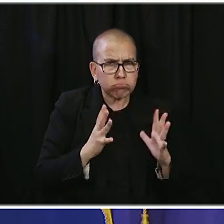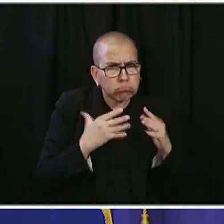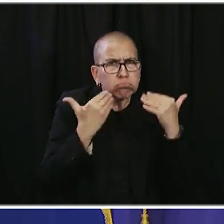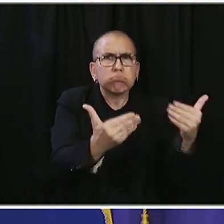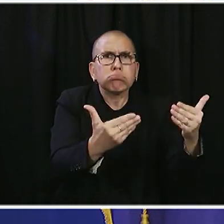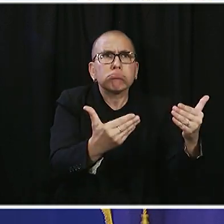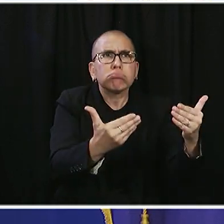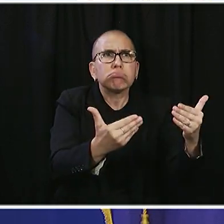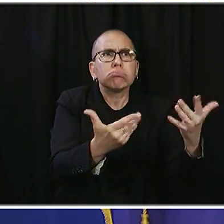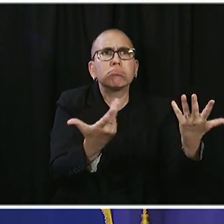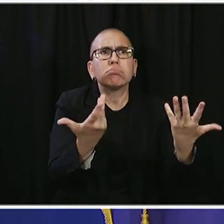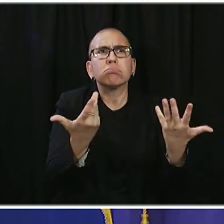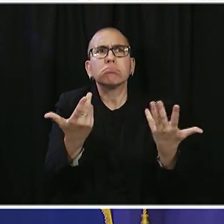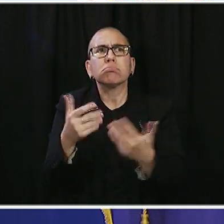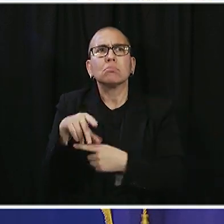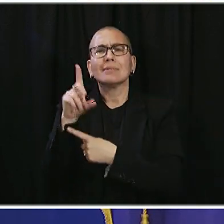AND IN SMALLER GROUPS, AGAIN, UNDER TEN ARE OKAY.